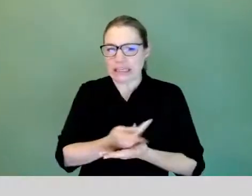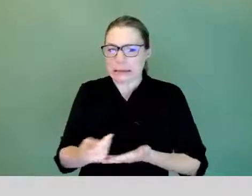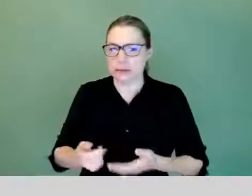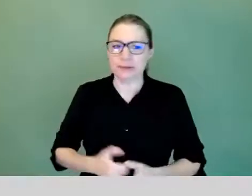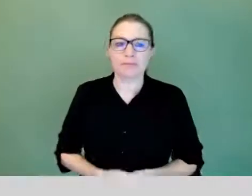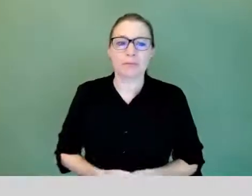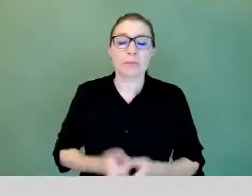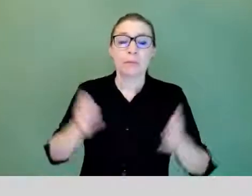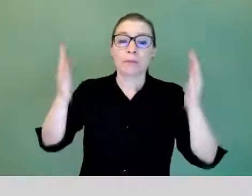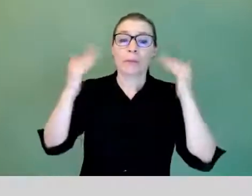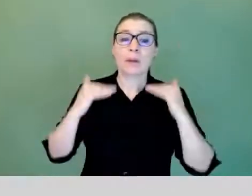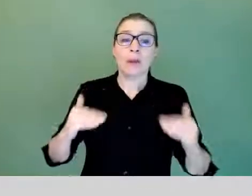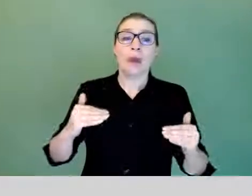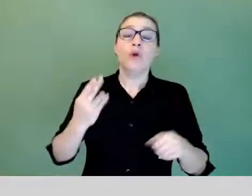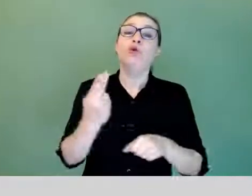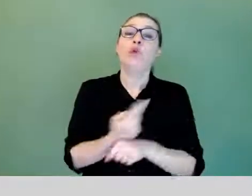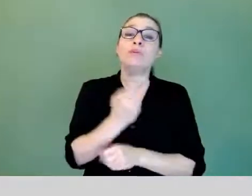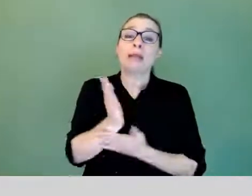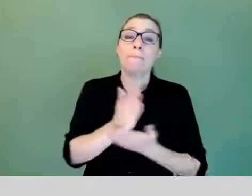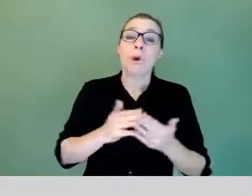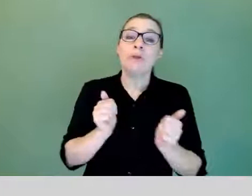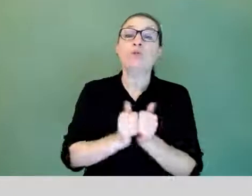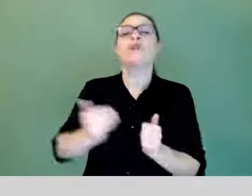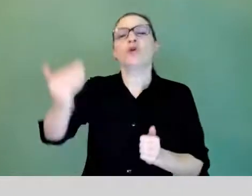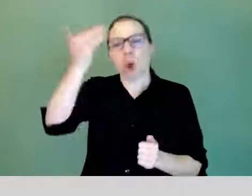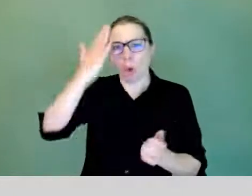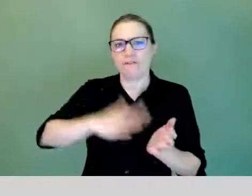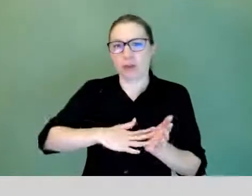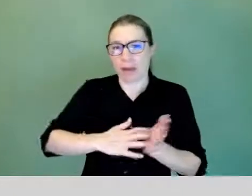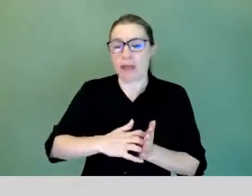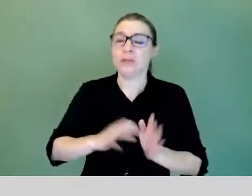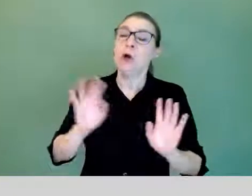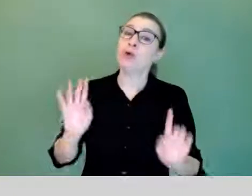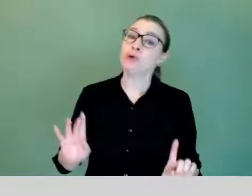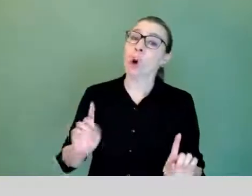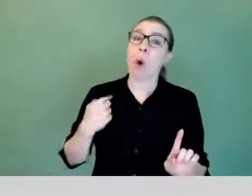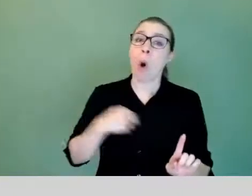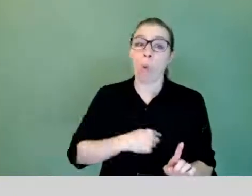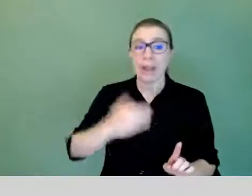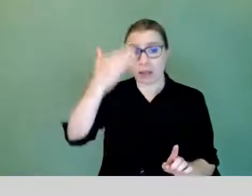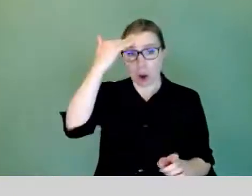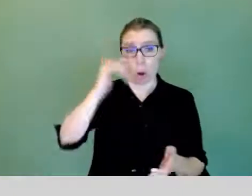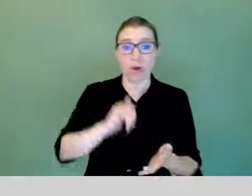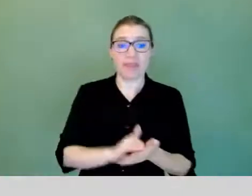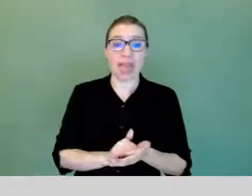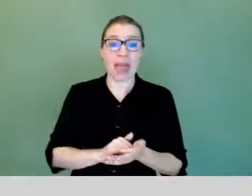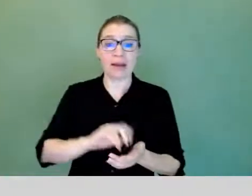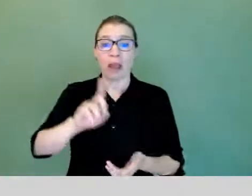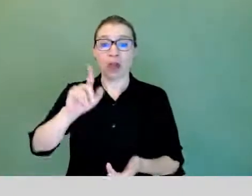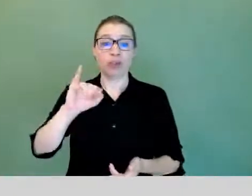The next one is using components with known vulnerabilities. So we know that the frameworks such as Django, Flask